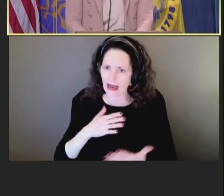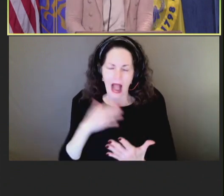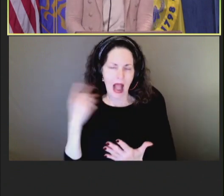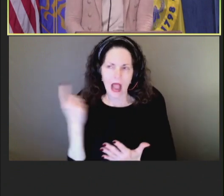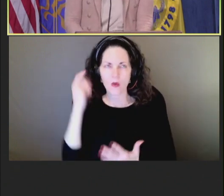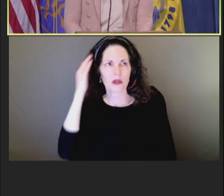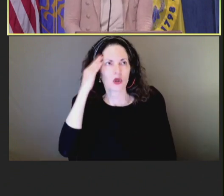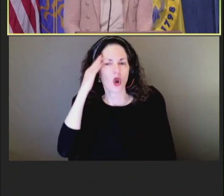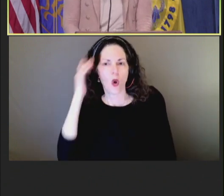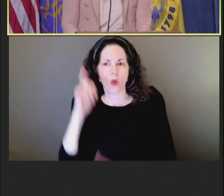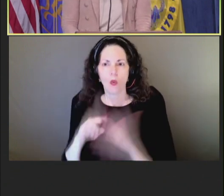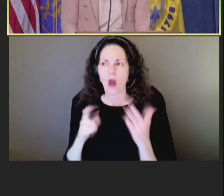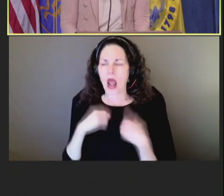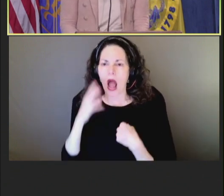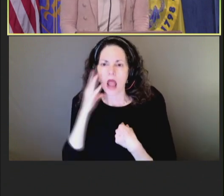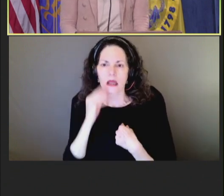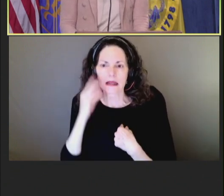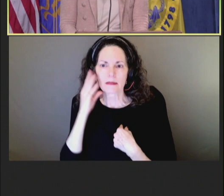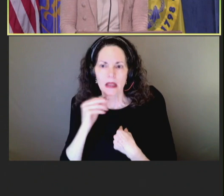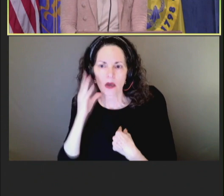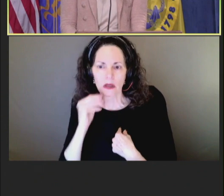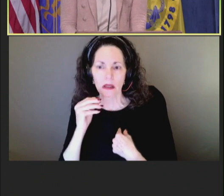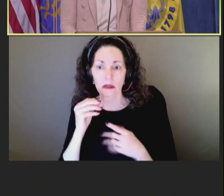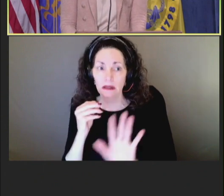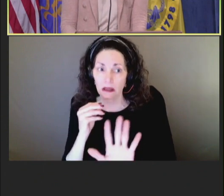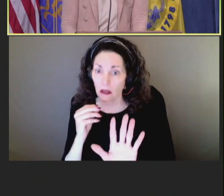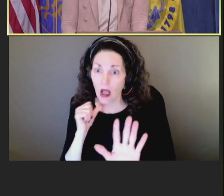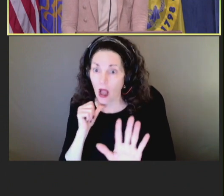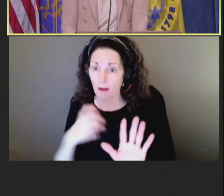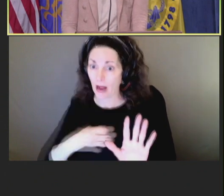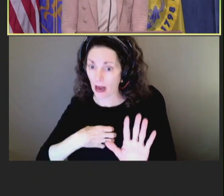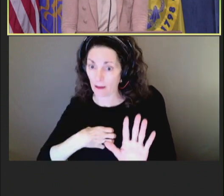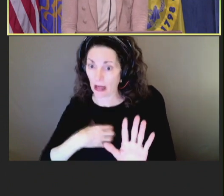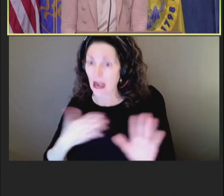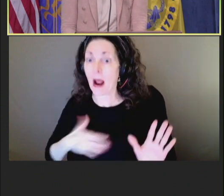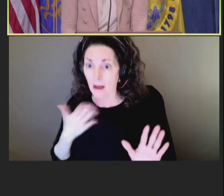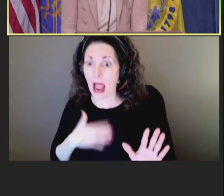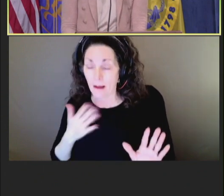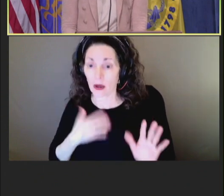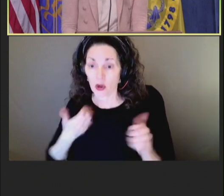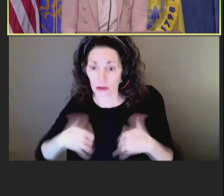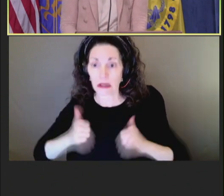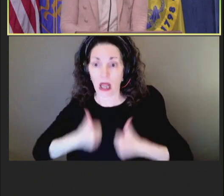complaining. I'm grateful to be alive. But you won't hear anyone that's a survivor complaining.